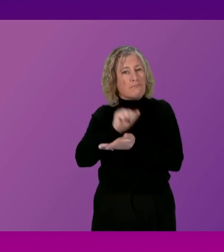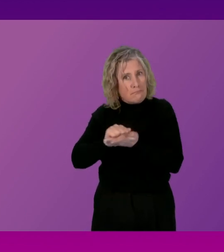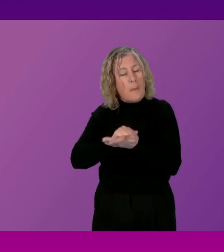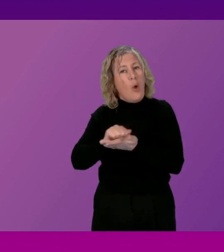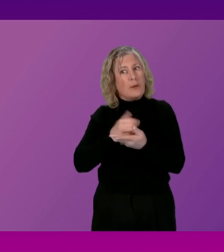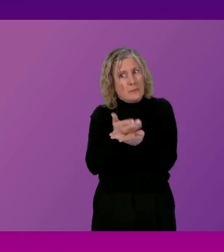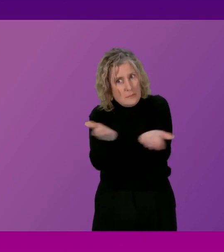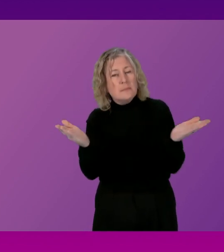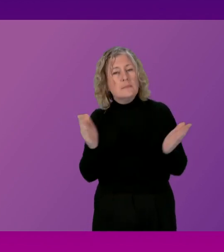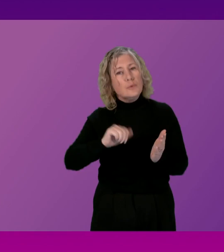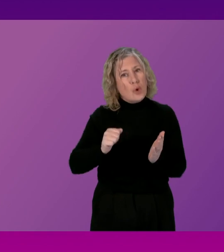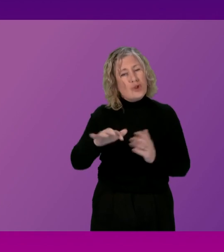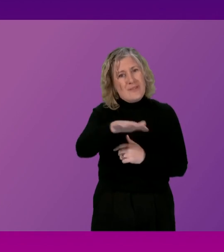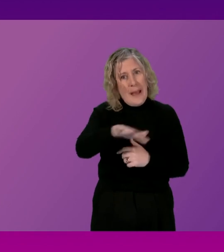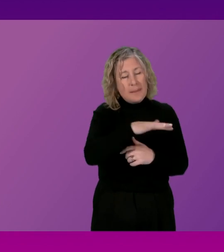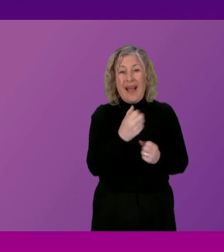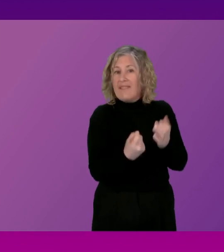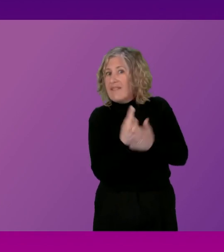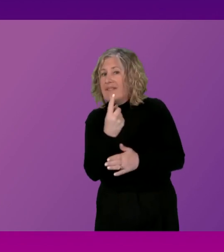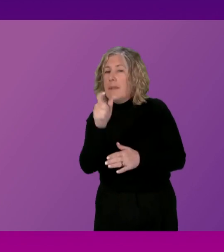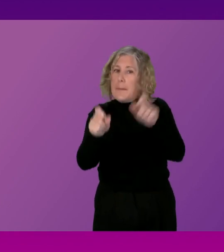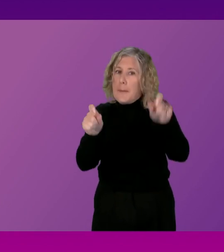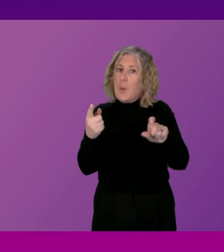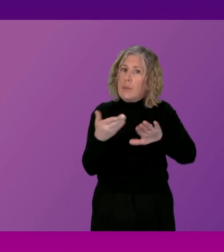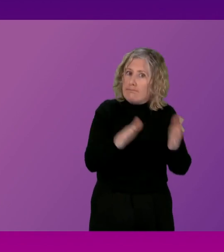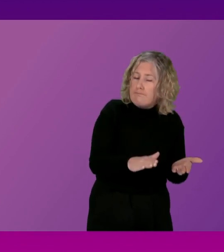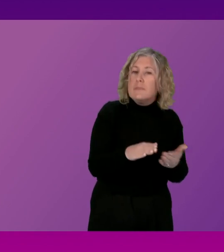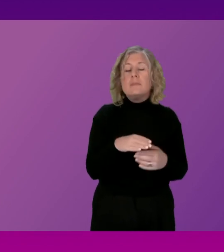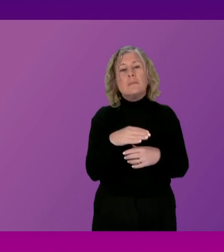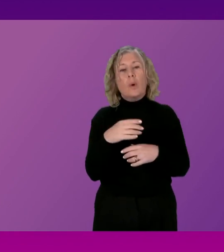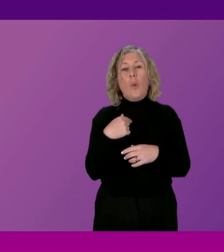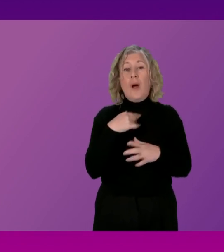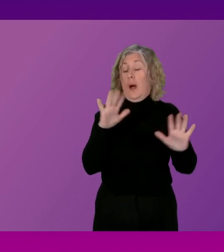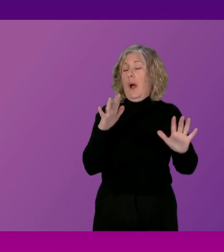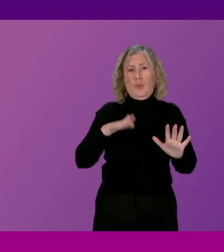bereaved group and its representatives that we did not mean to cause them the anxiety